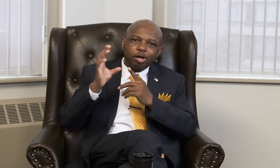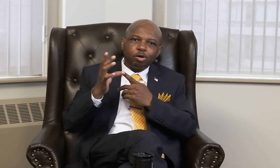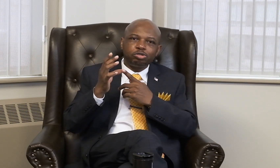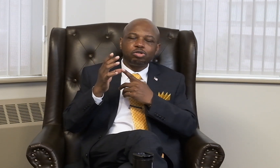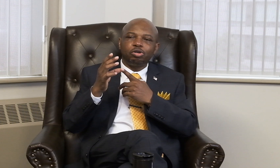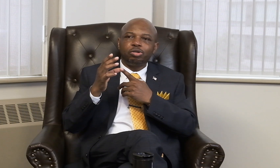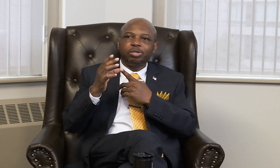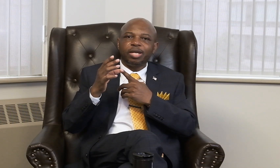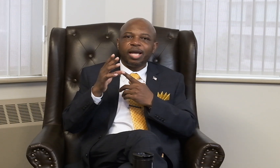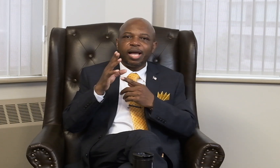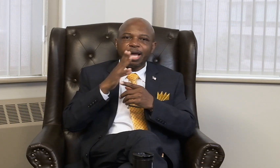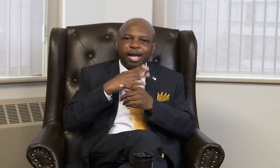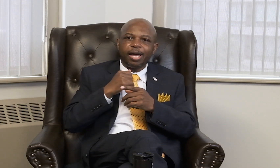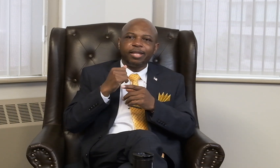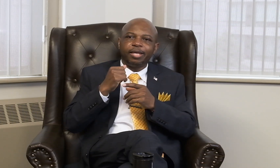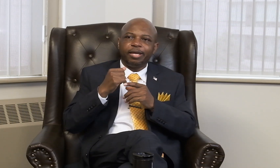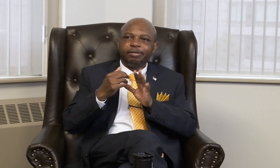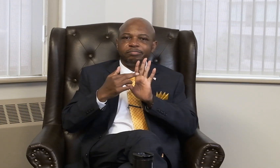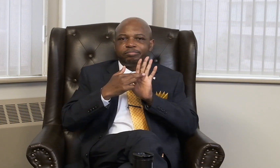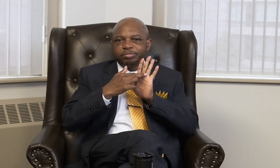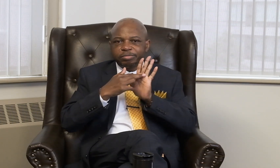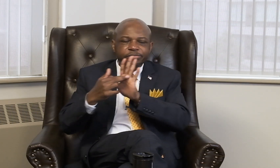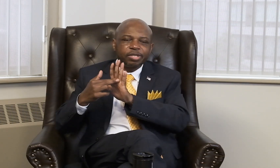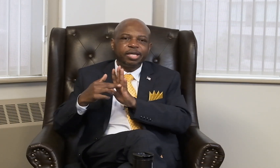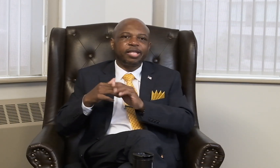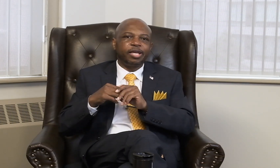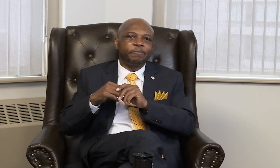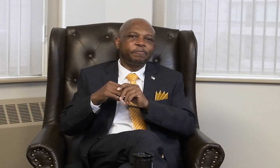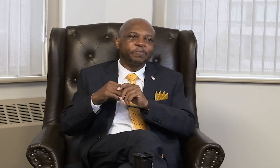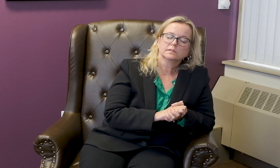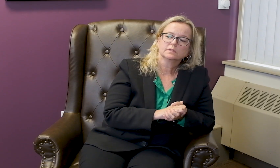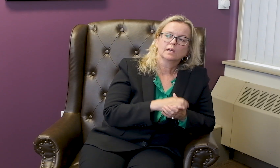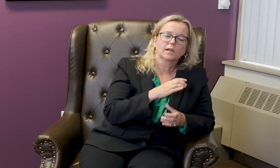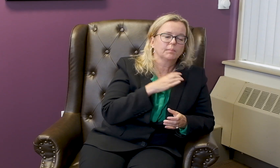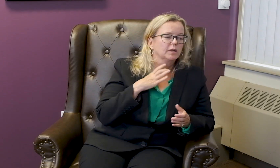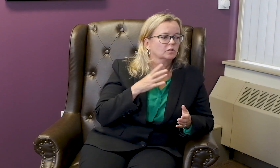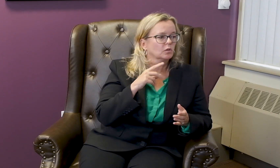understands their culture, and is representative of who they are. [ALISON] When I think of disability pride month, I think about how necessary it is to have pride in who you are as a person with a disability. You have to continuously advocate and educate agencies, coworkers, hospital systems, police departments, courts and so much more about the purpose of communication access. Every individual has different needs and we need to continue to advocate and educate about best practice to guarantee effective communication access to Deaf, Hard of Hearing, late-Deafened, Deaf-Blind, and Deaf+ community members.